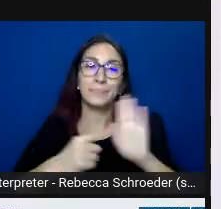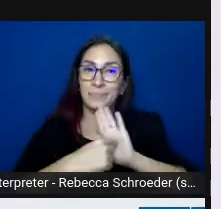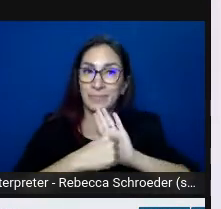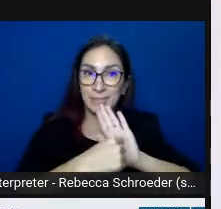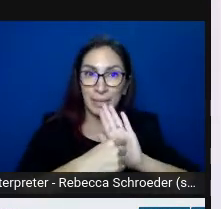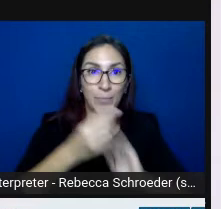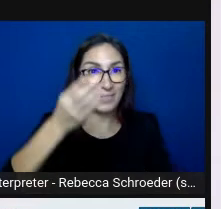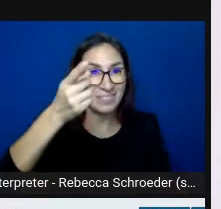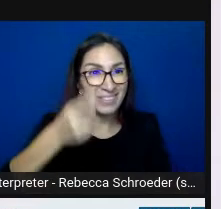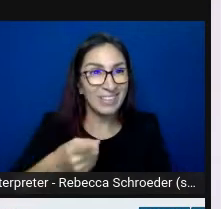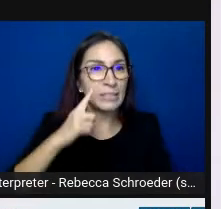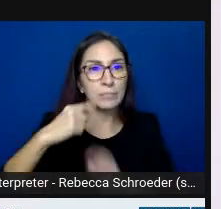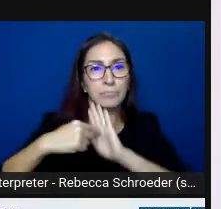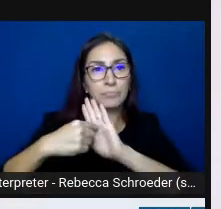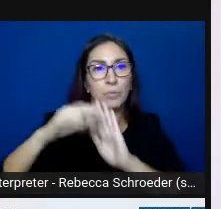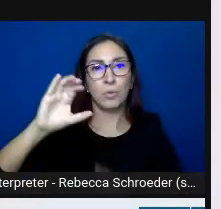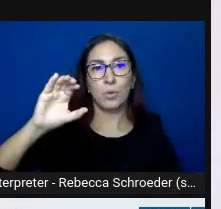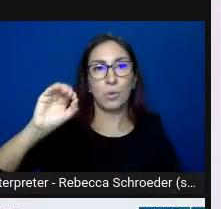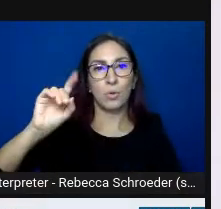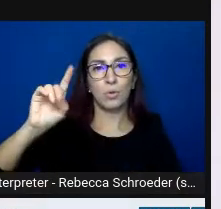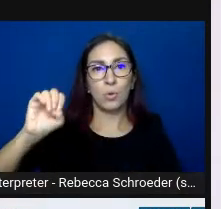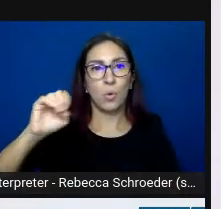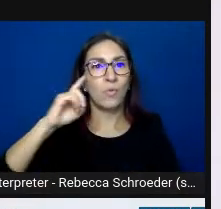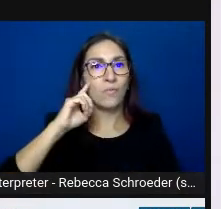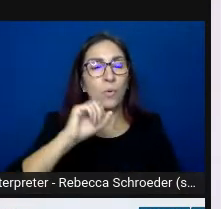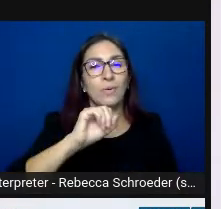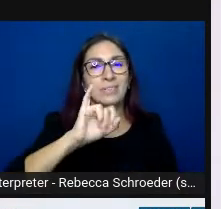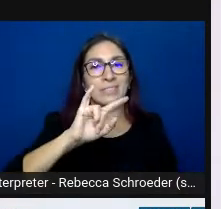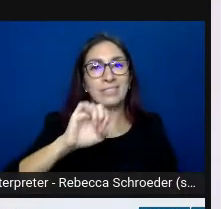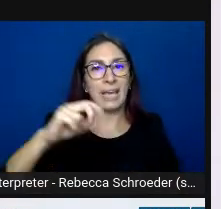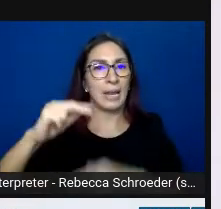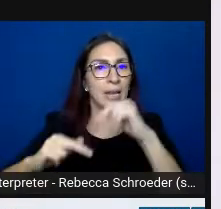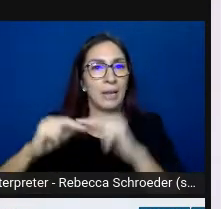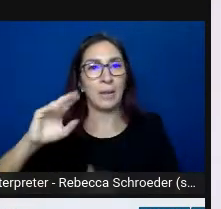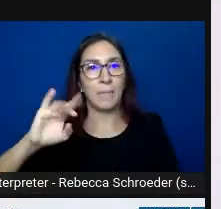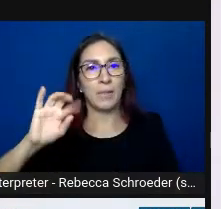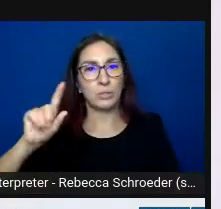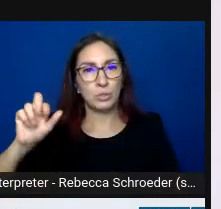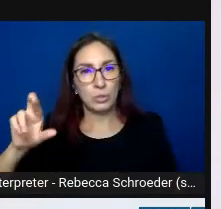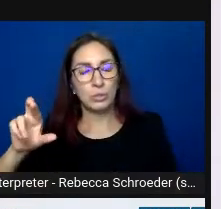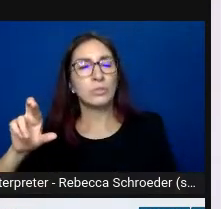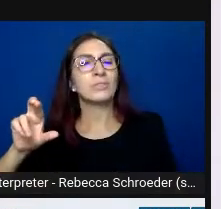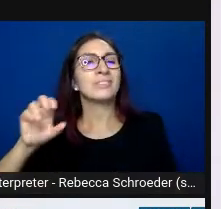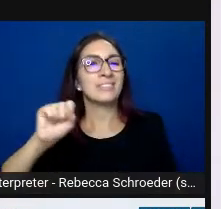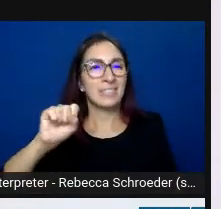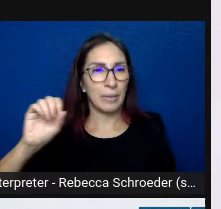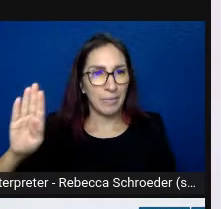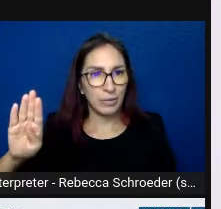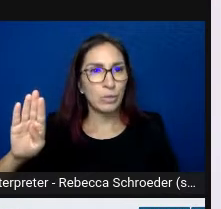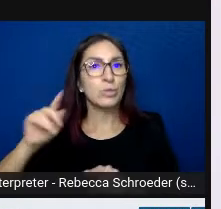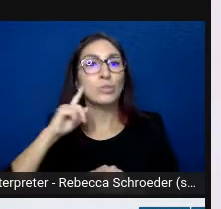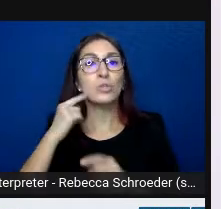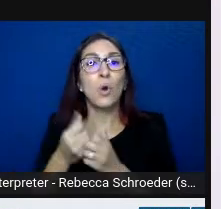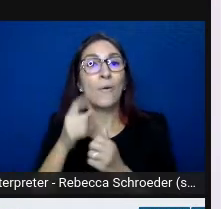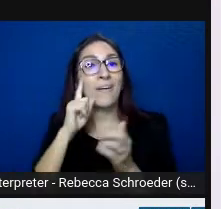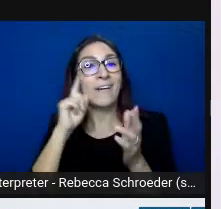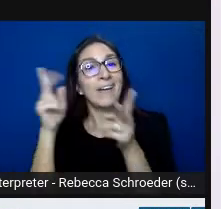that you generate the site builder. The editor for the concept can come along and they can add things.